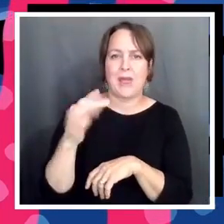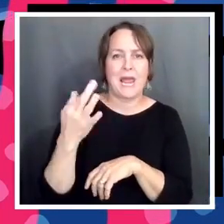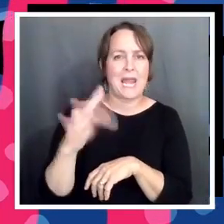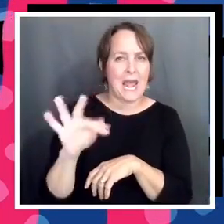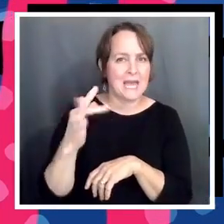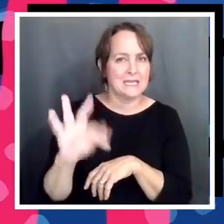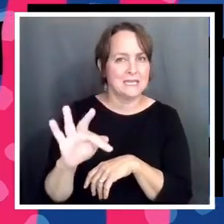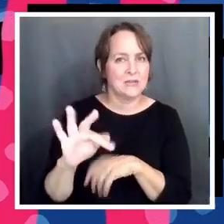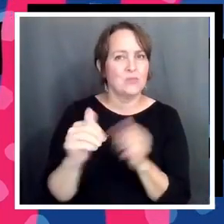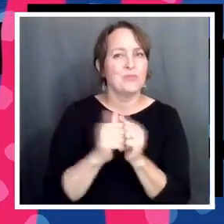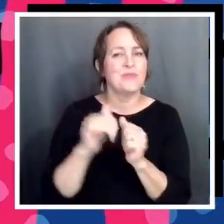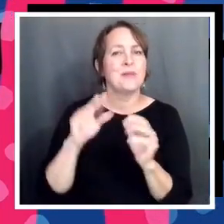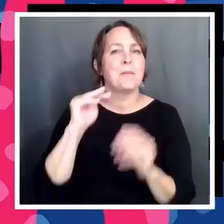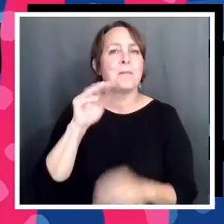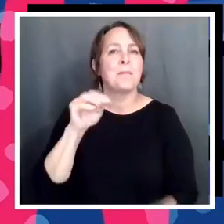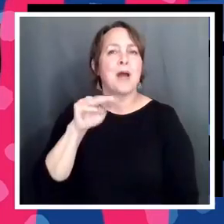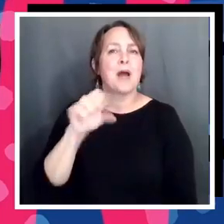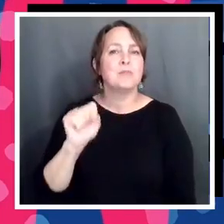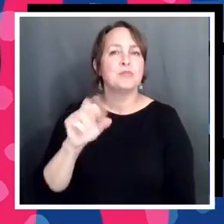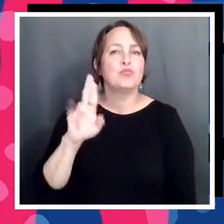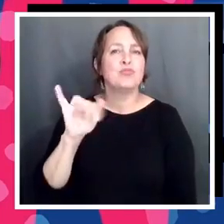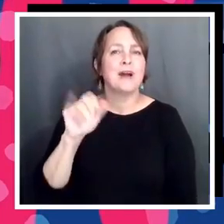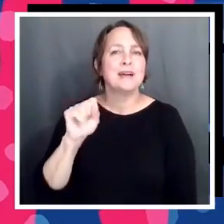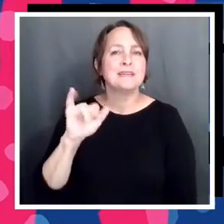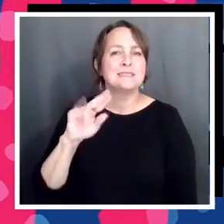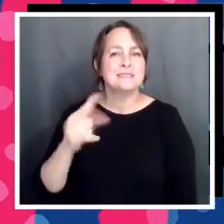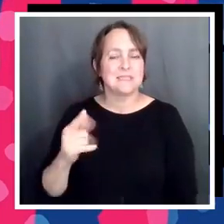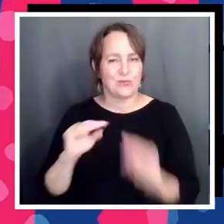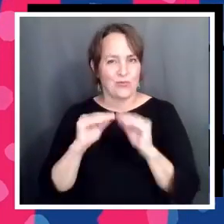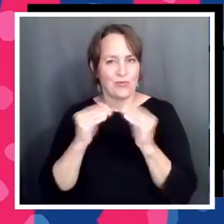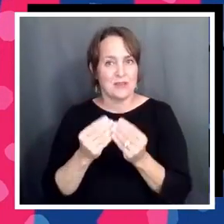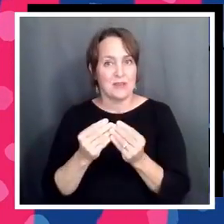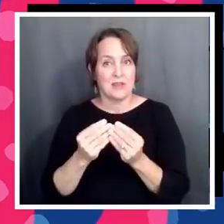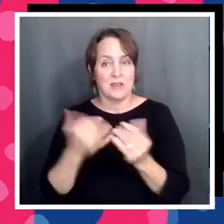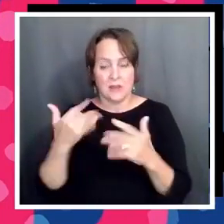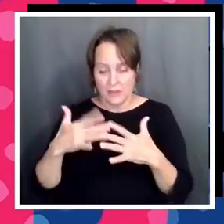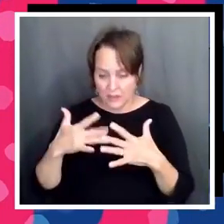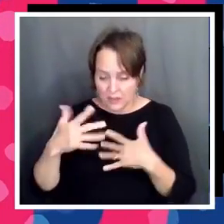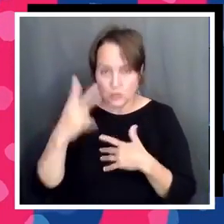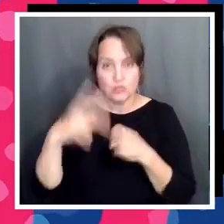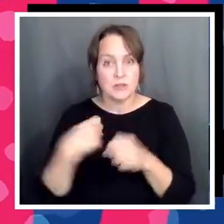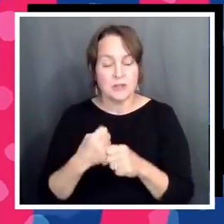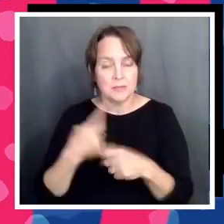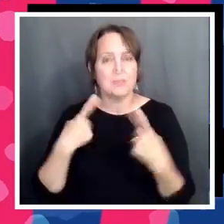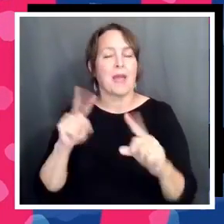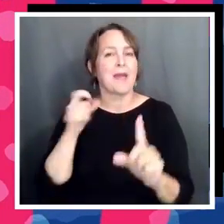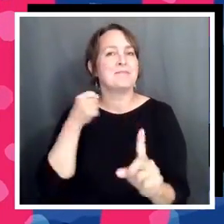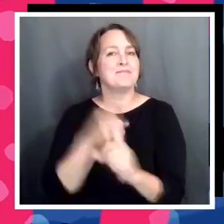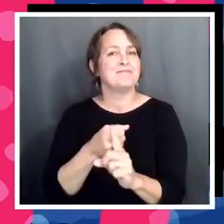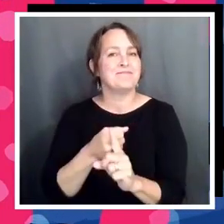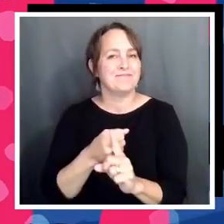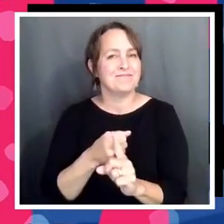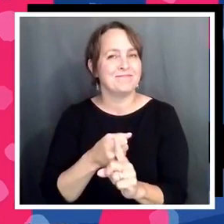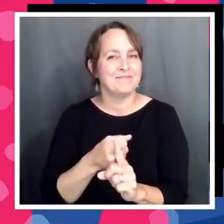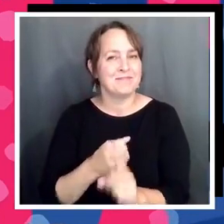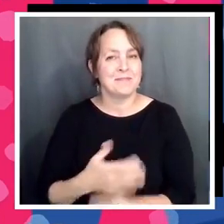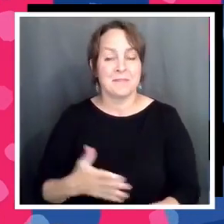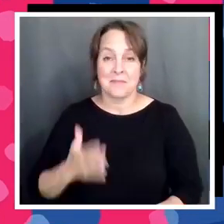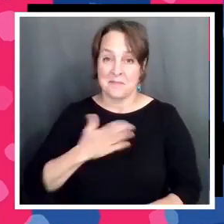POLICY CHANGE TAKES TIME. BACK IN 2019 I STARTED WORKING